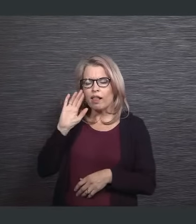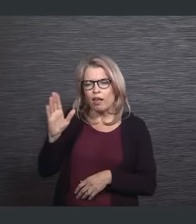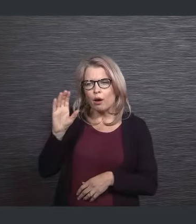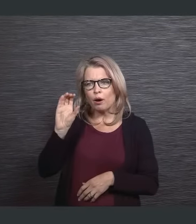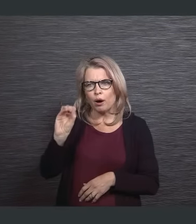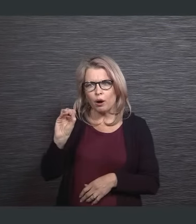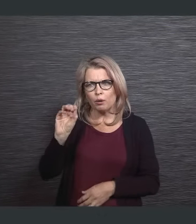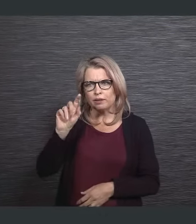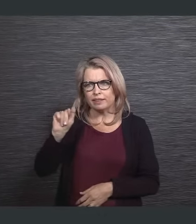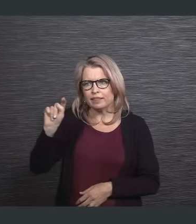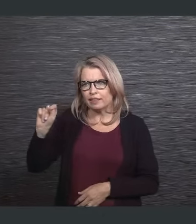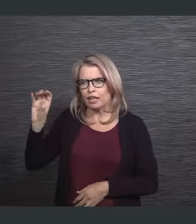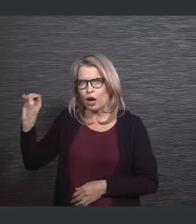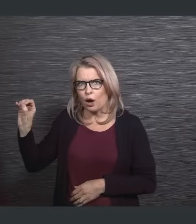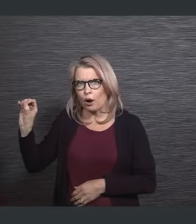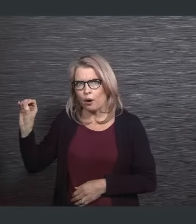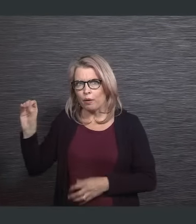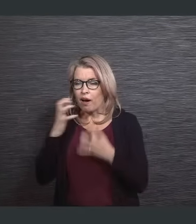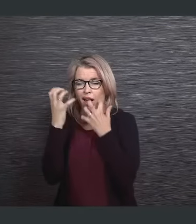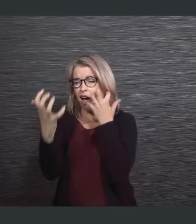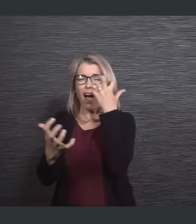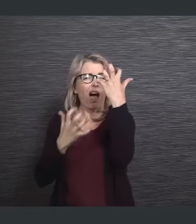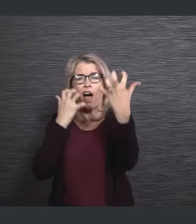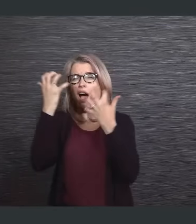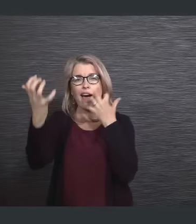[SCREAMING]